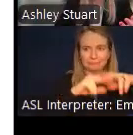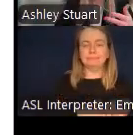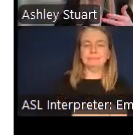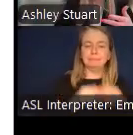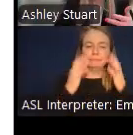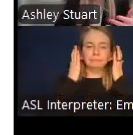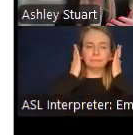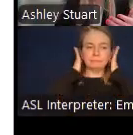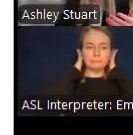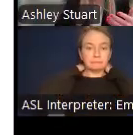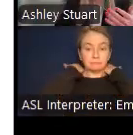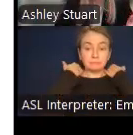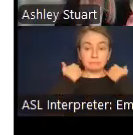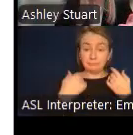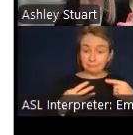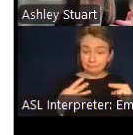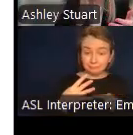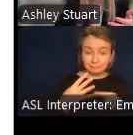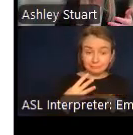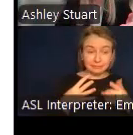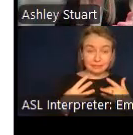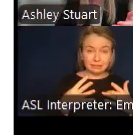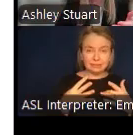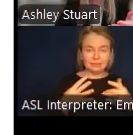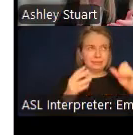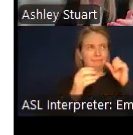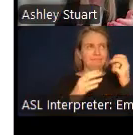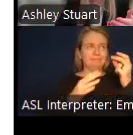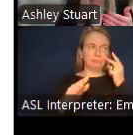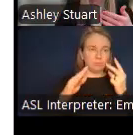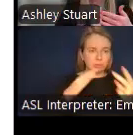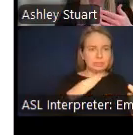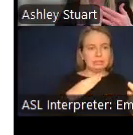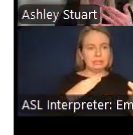trajectory, really, that picture that predicts the most